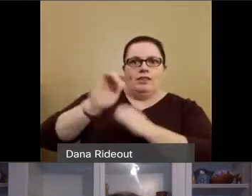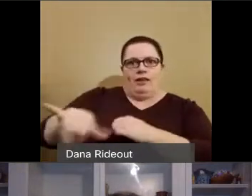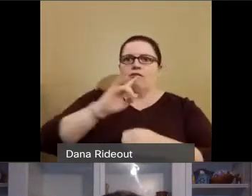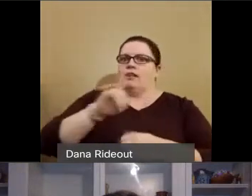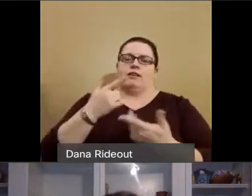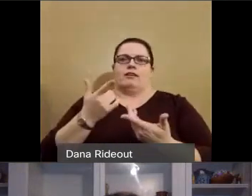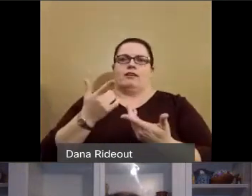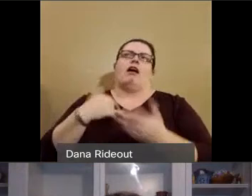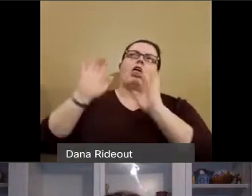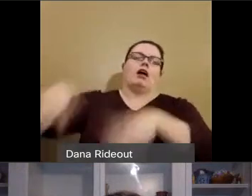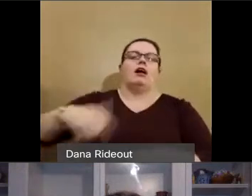as long as that becomes the churn,